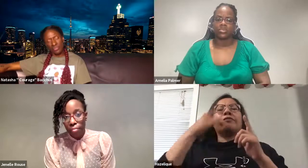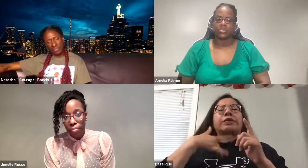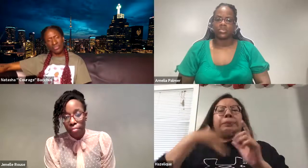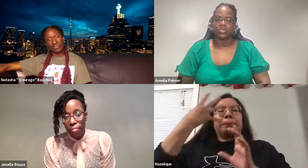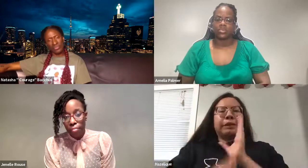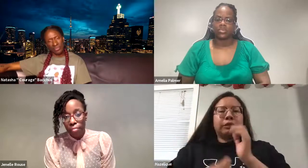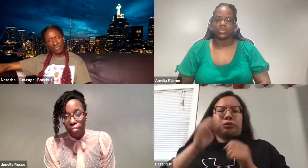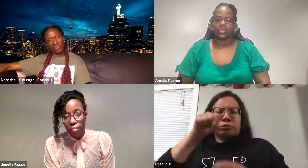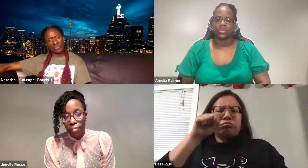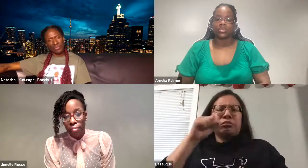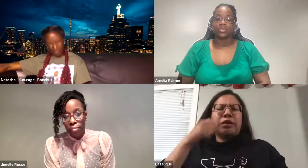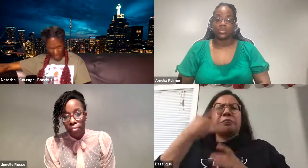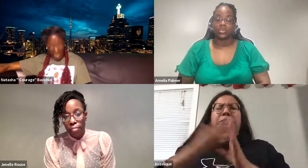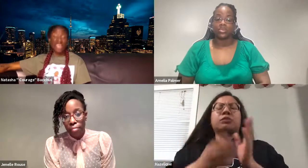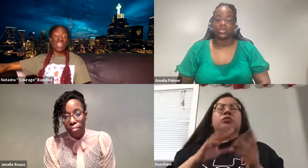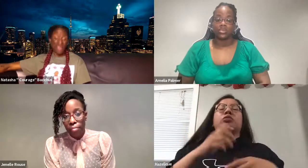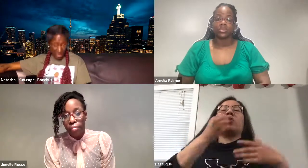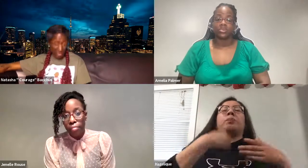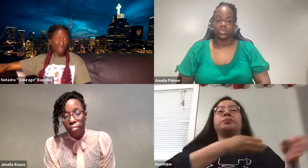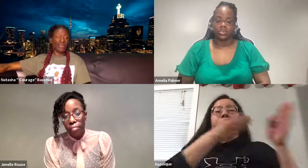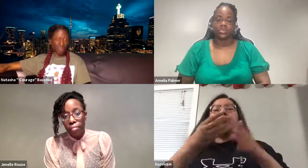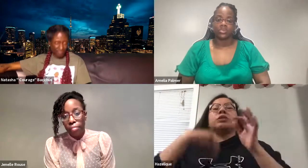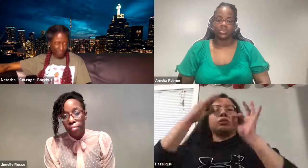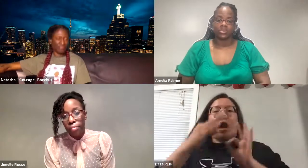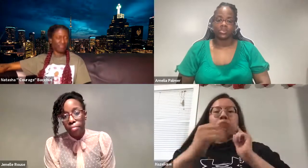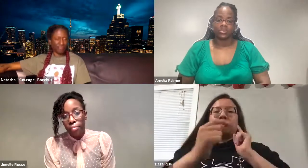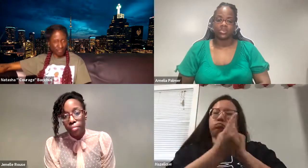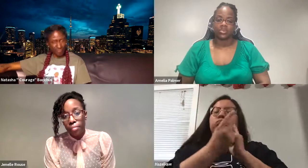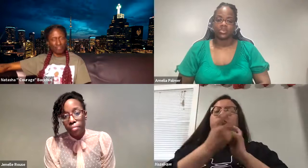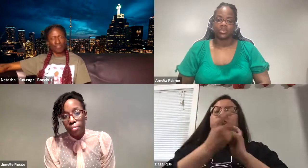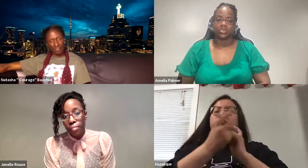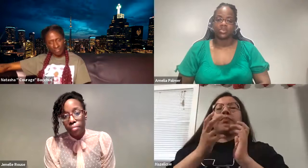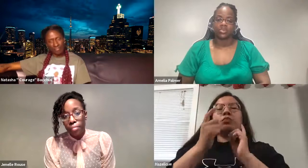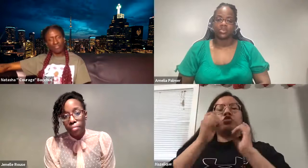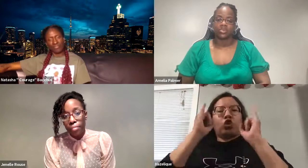understand that language but i felt that a part of me was missing so i decided to